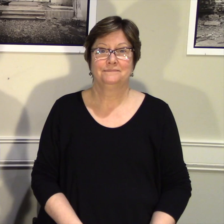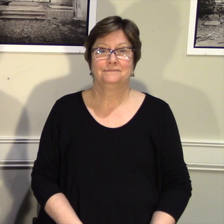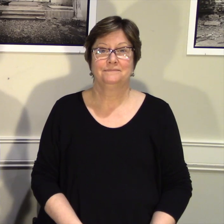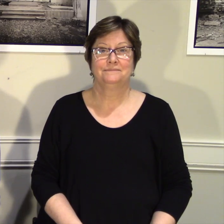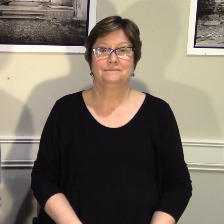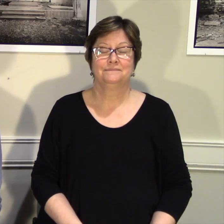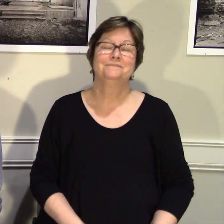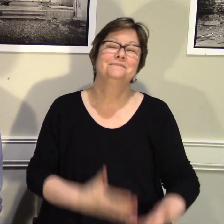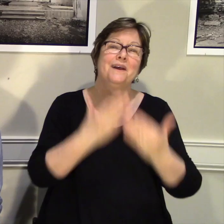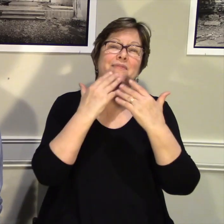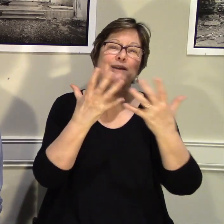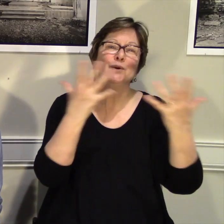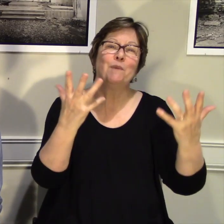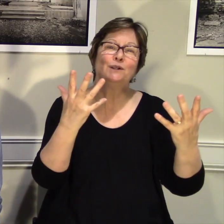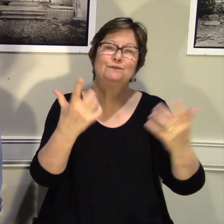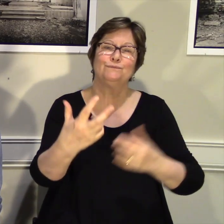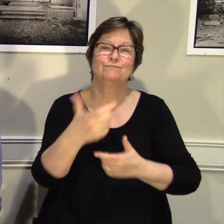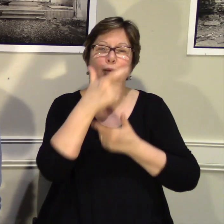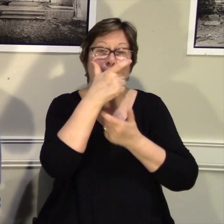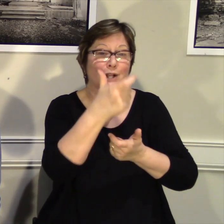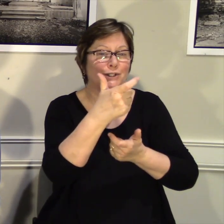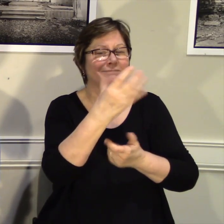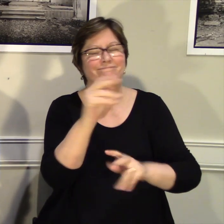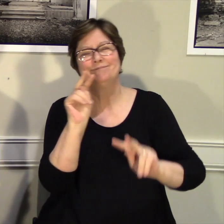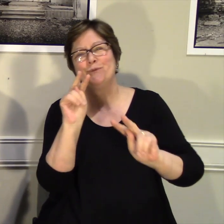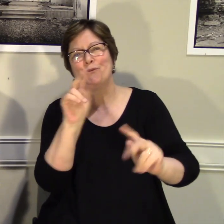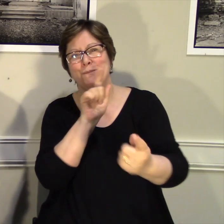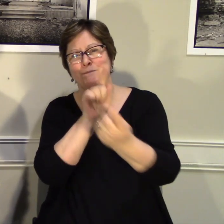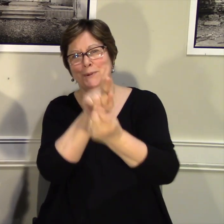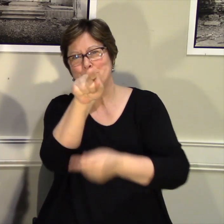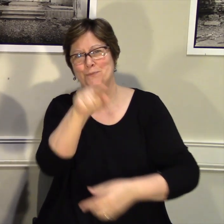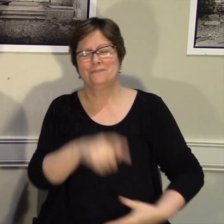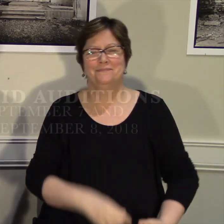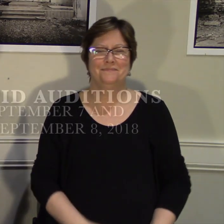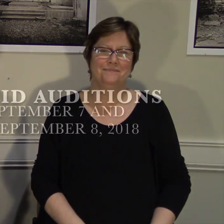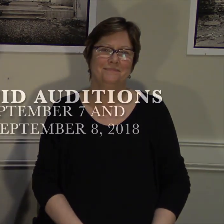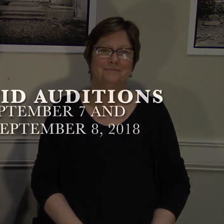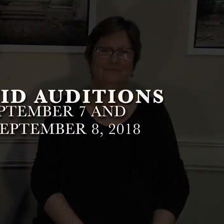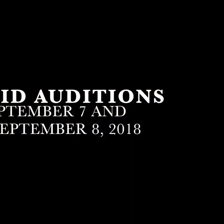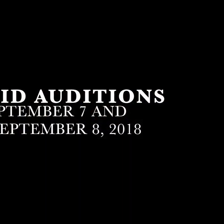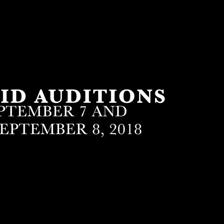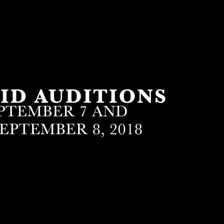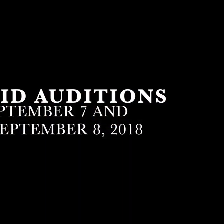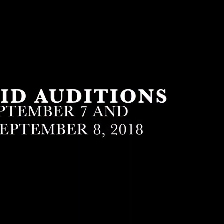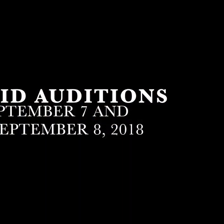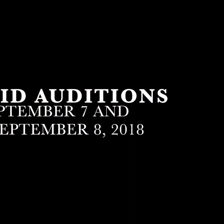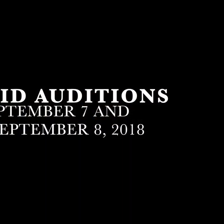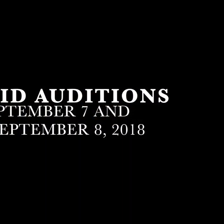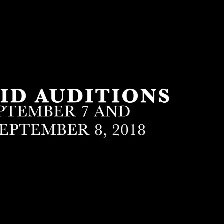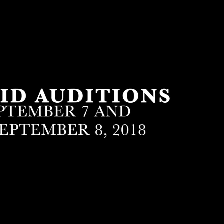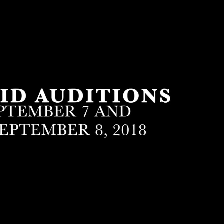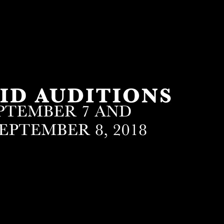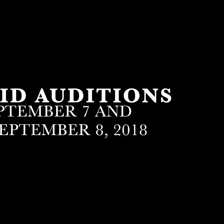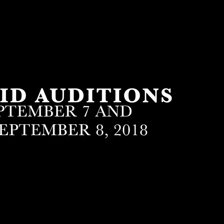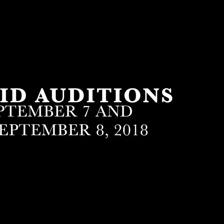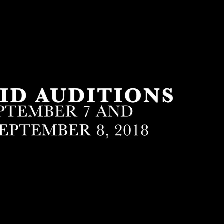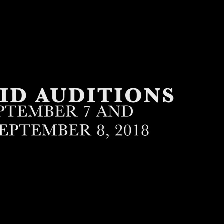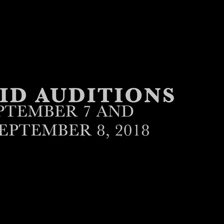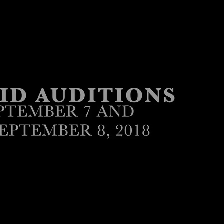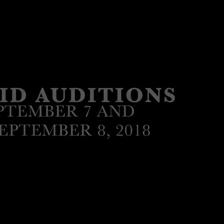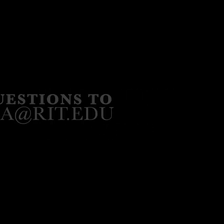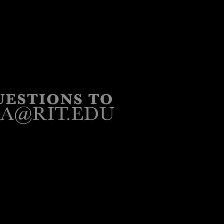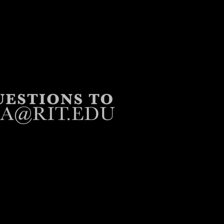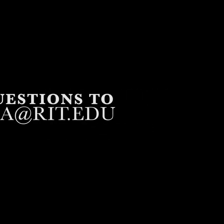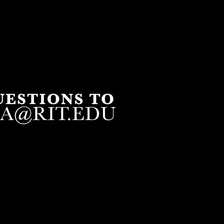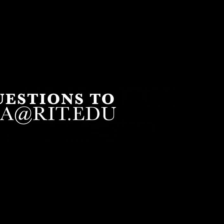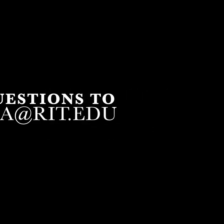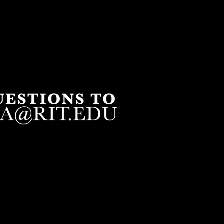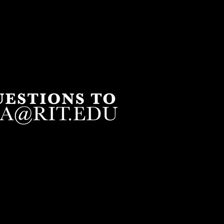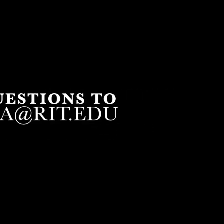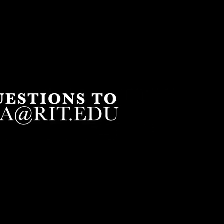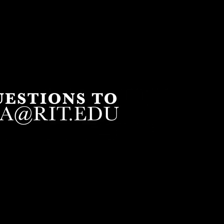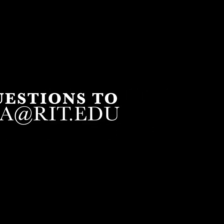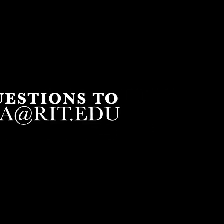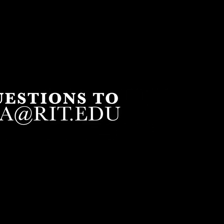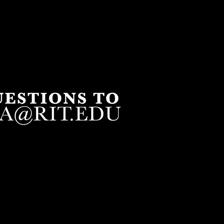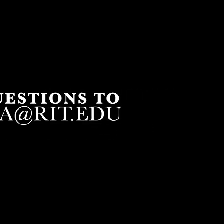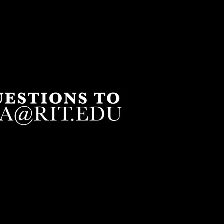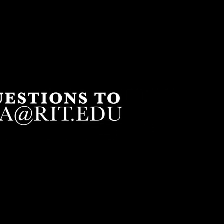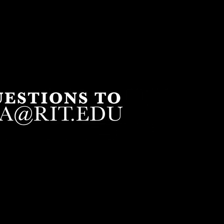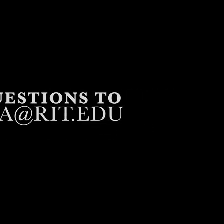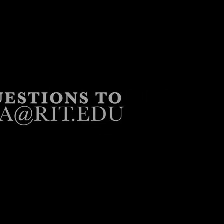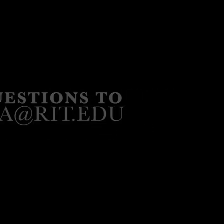Thank you so much for watching and we look forward to meeting you.